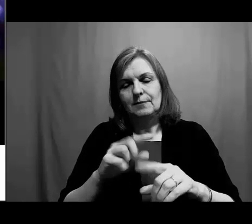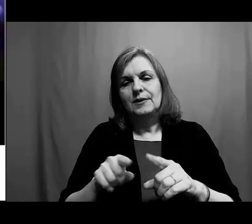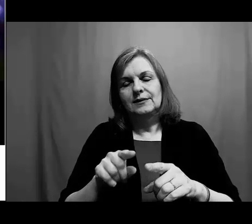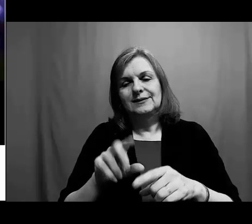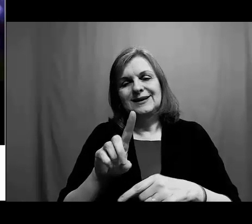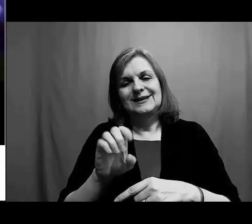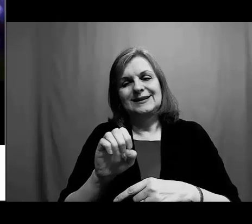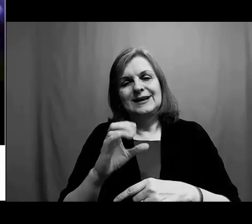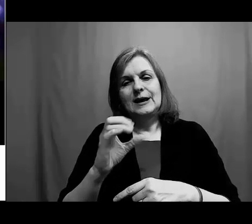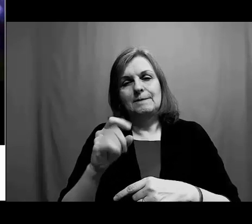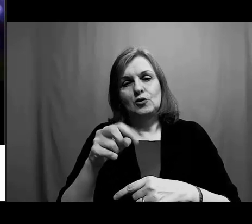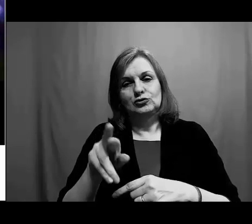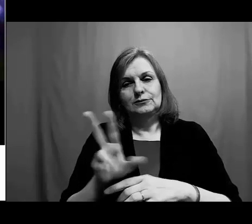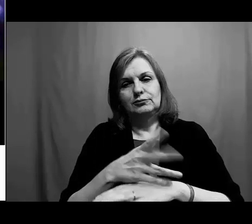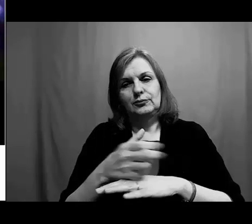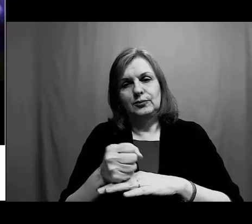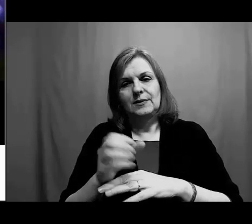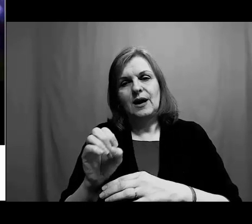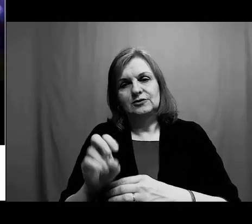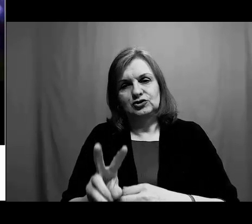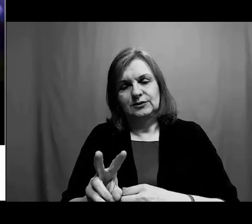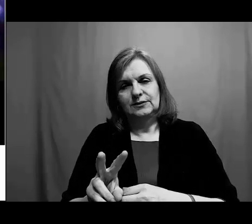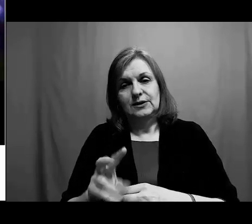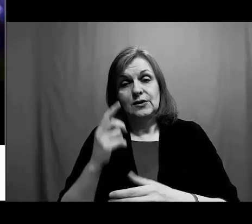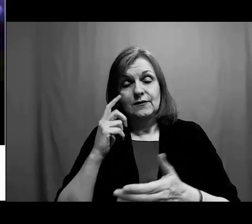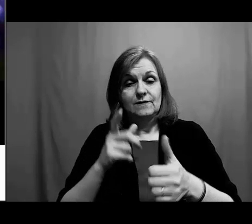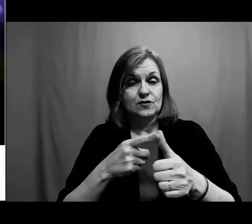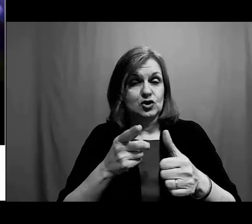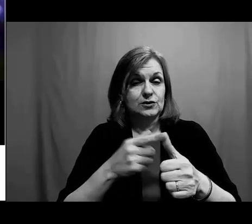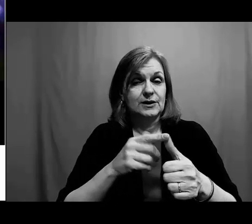so we see a spike in the algae population